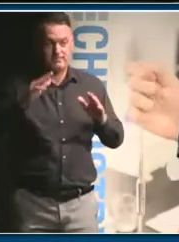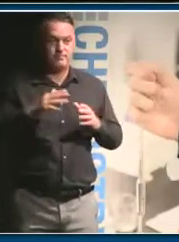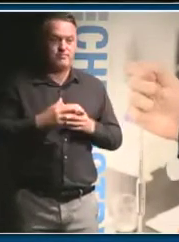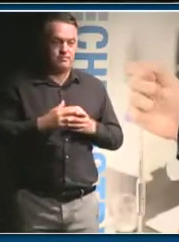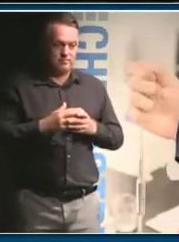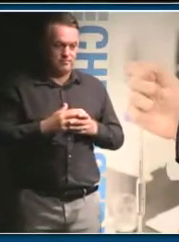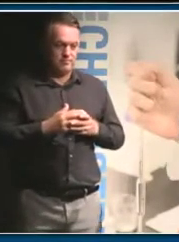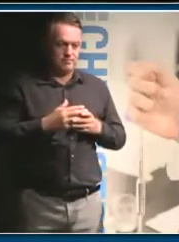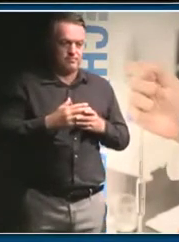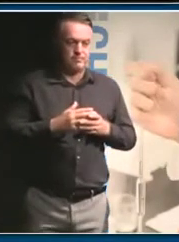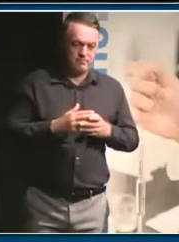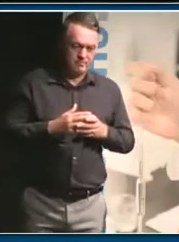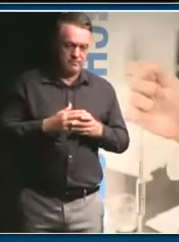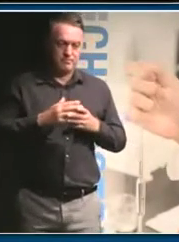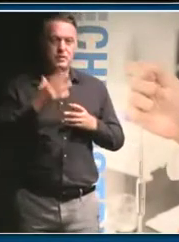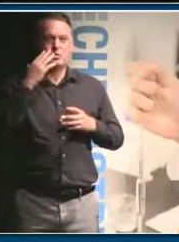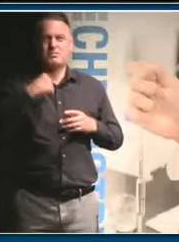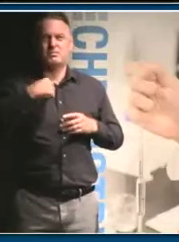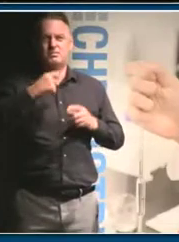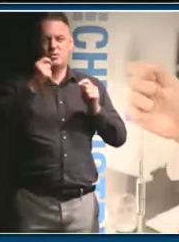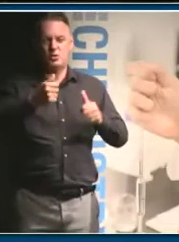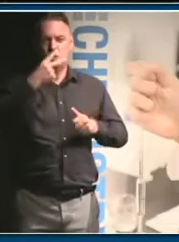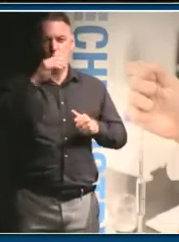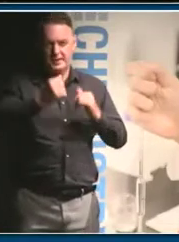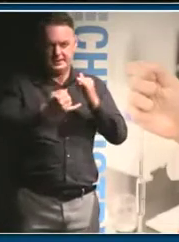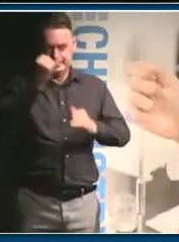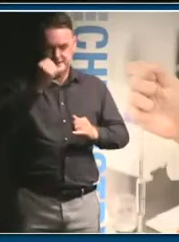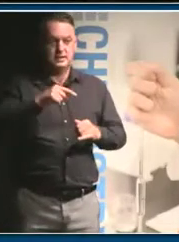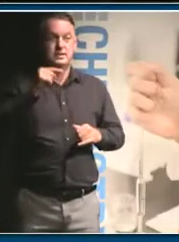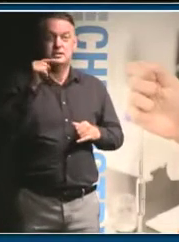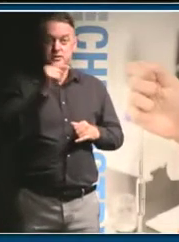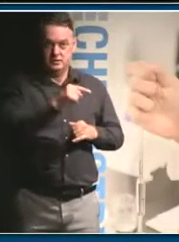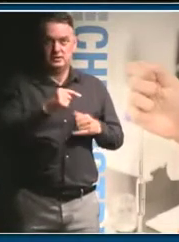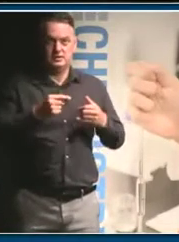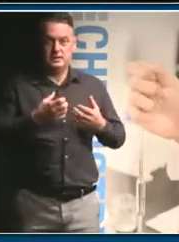she was receiving a version of the drug that we had designed 15 years earlier as a graduate